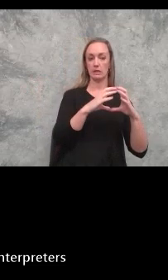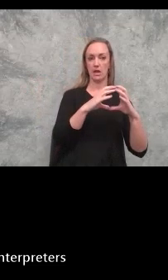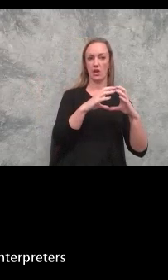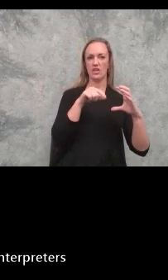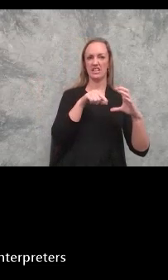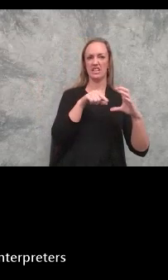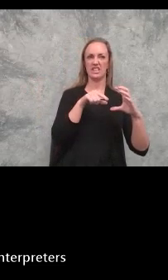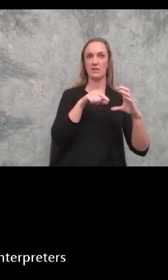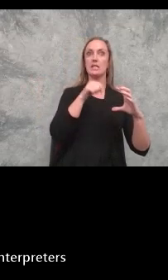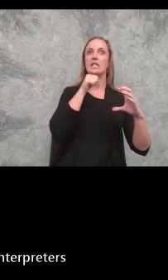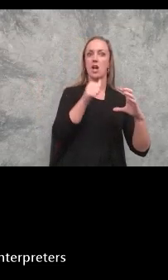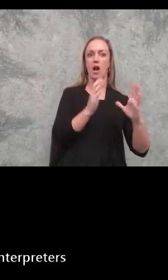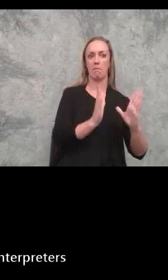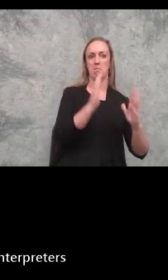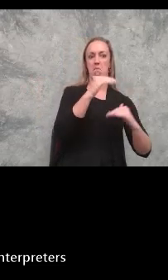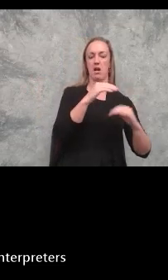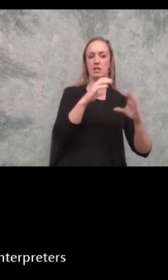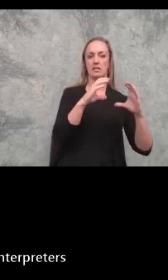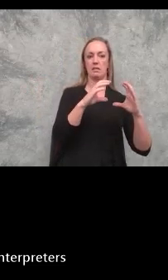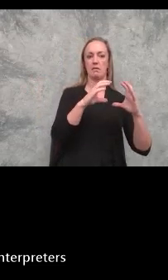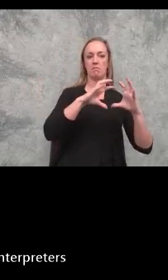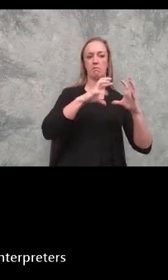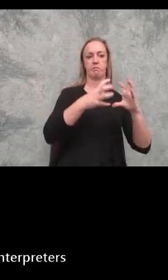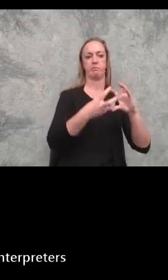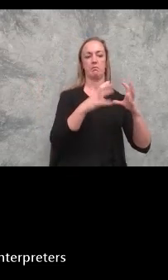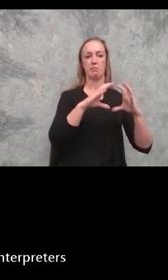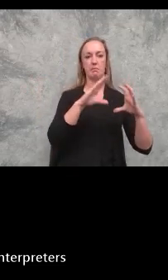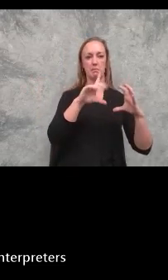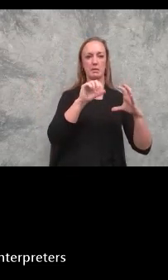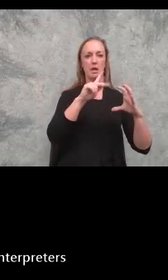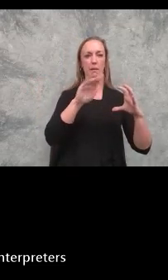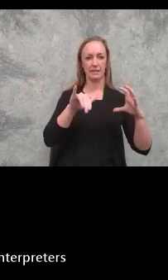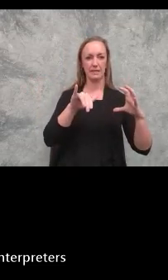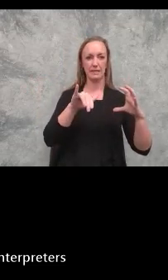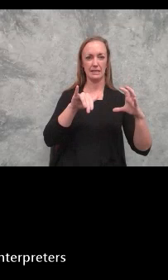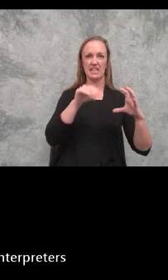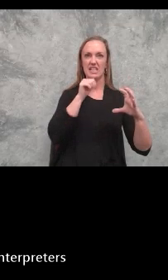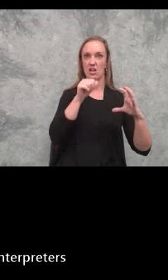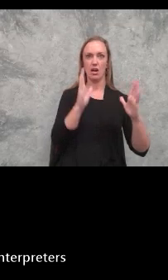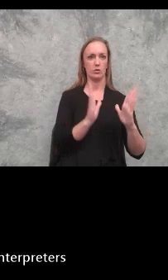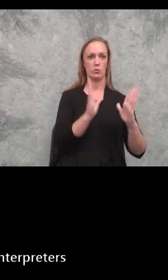kind of not like a box; it was kind of like blobby and like not a square.”